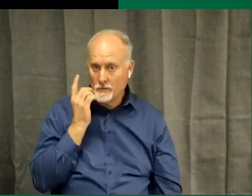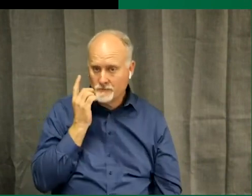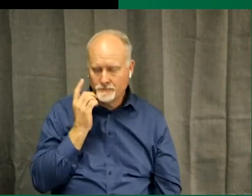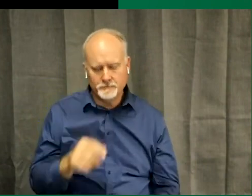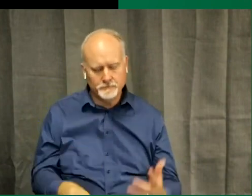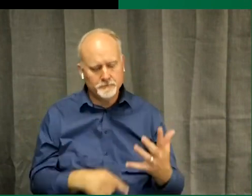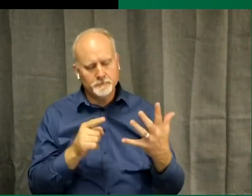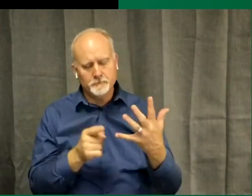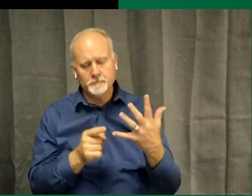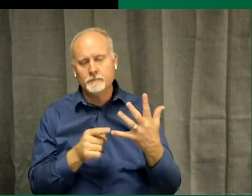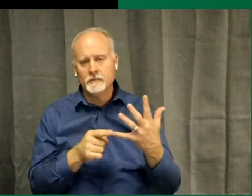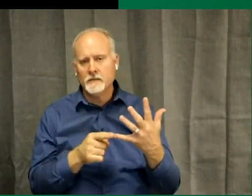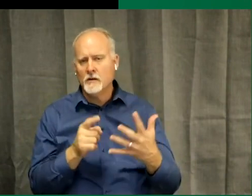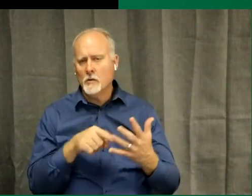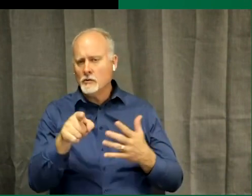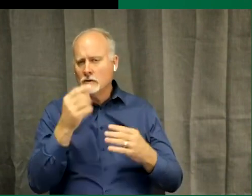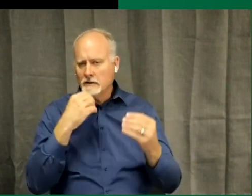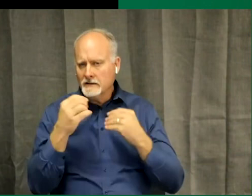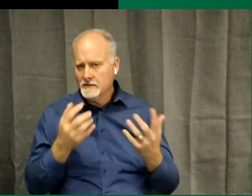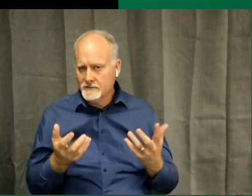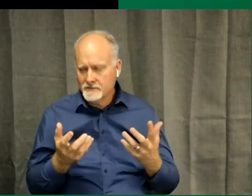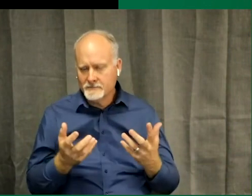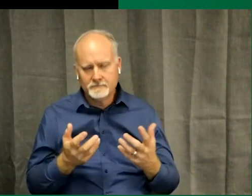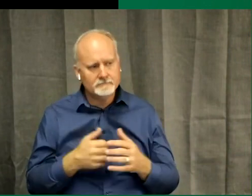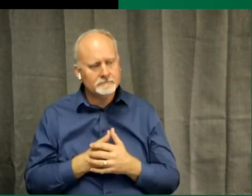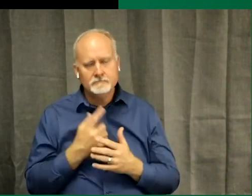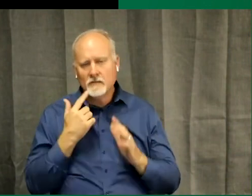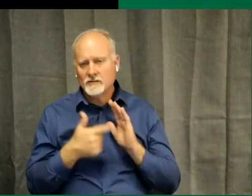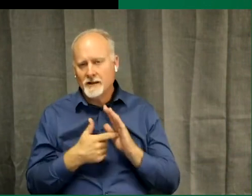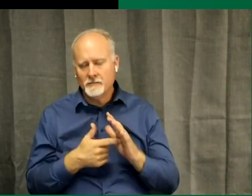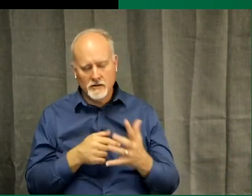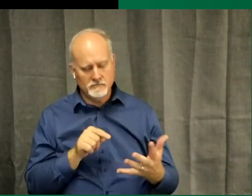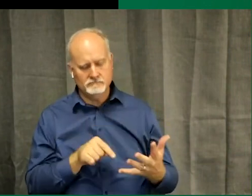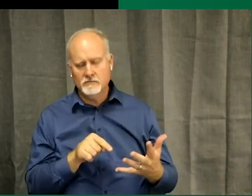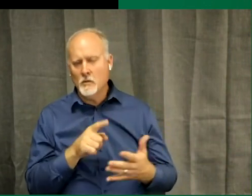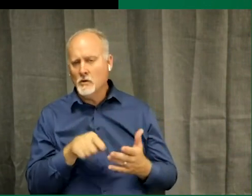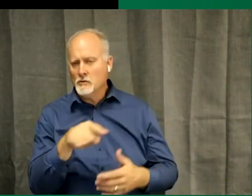looking at what you're consuming so this can be um looking at your eating habits so maybe instead